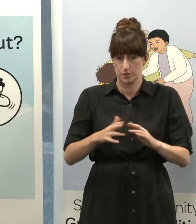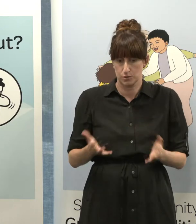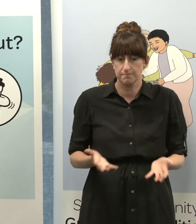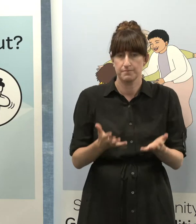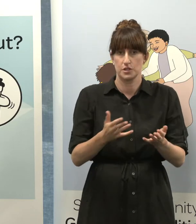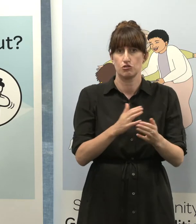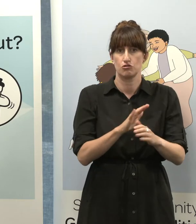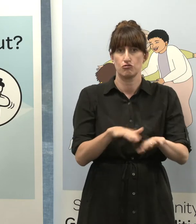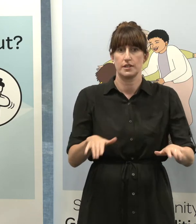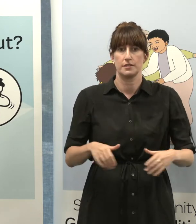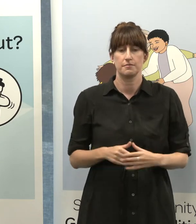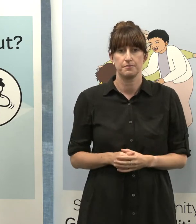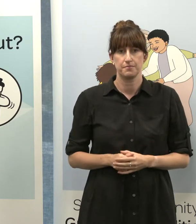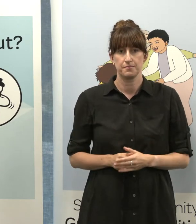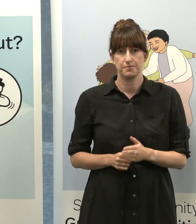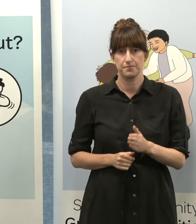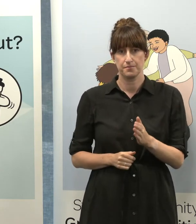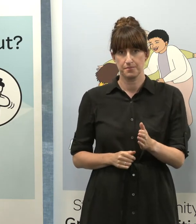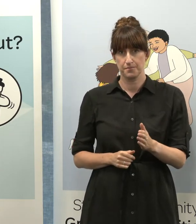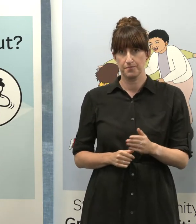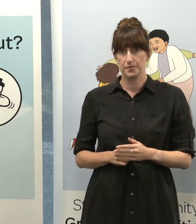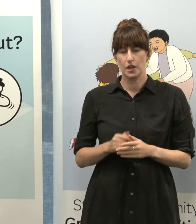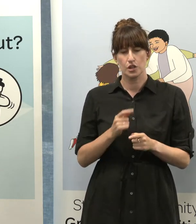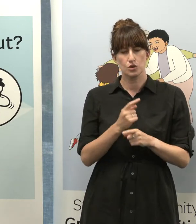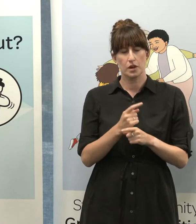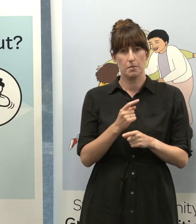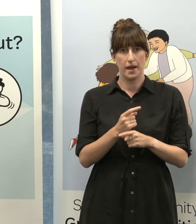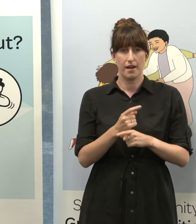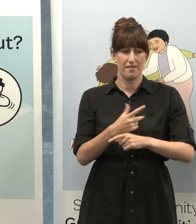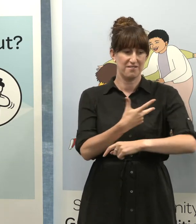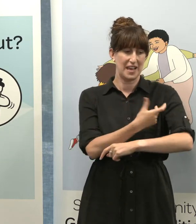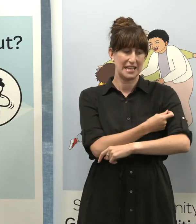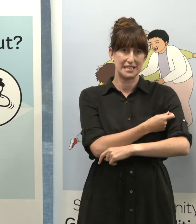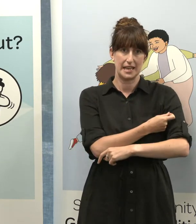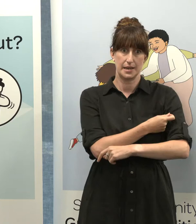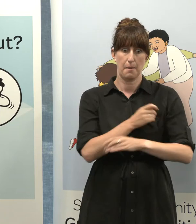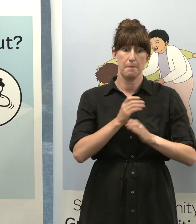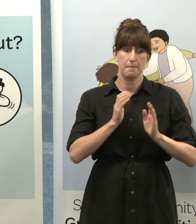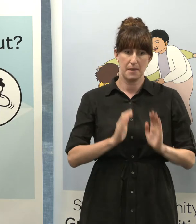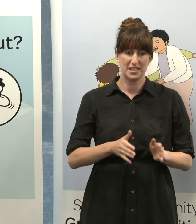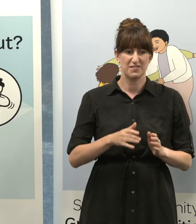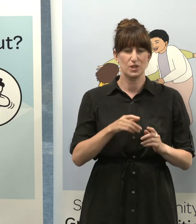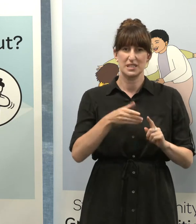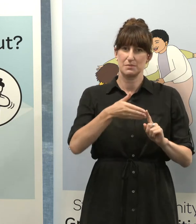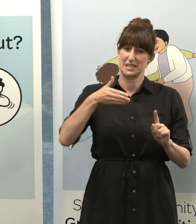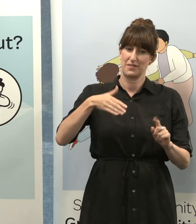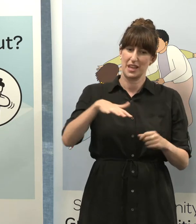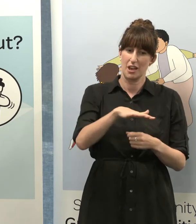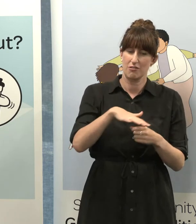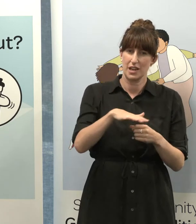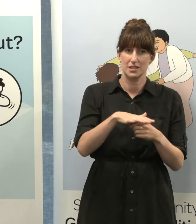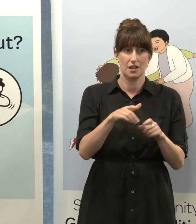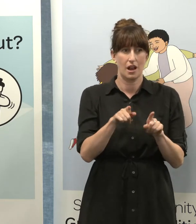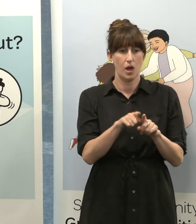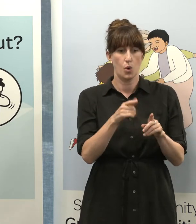parents who do want to have their children vaccinated are able to access it readily. Just given on mandates,